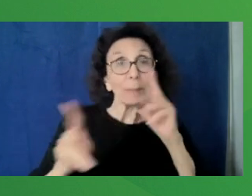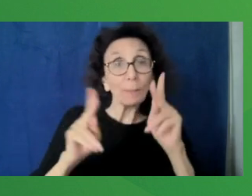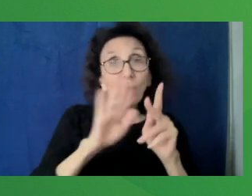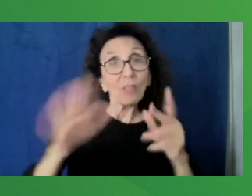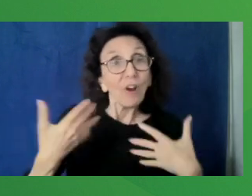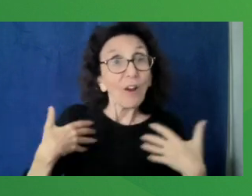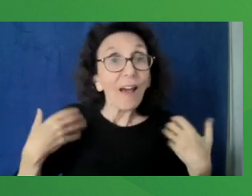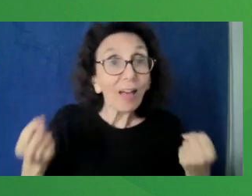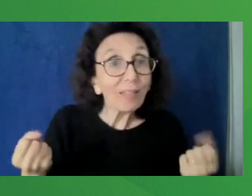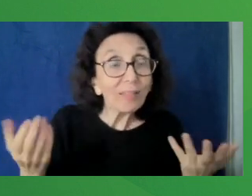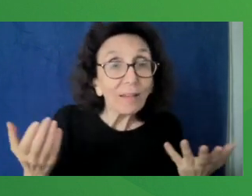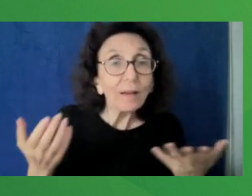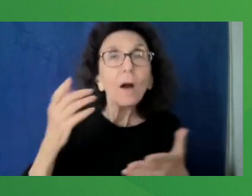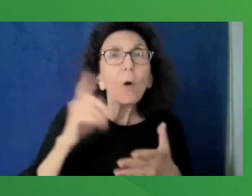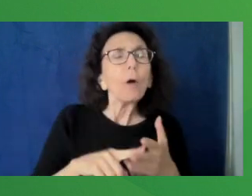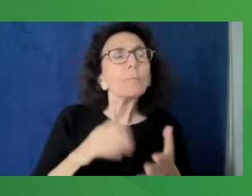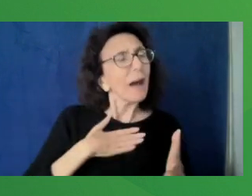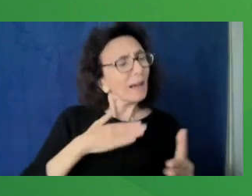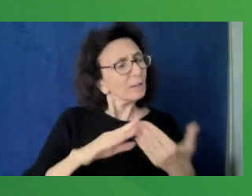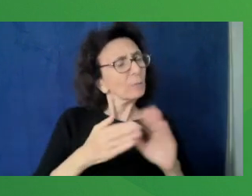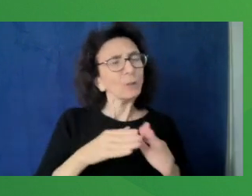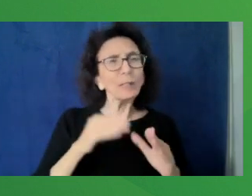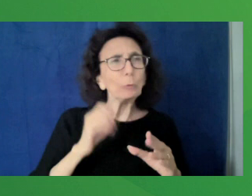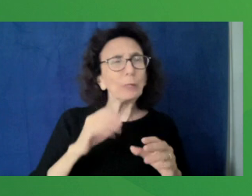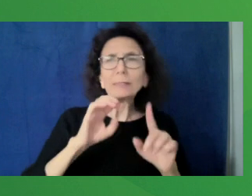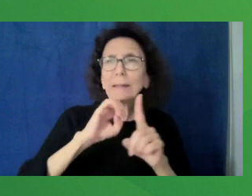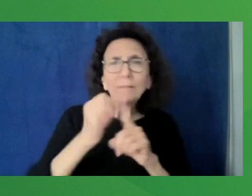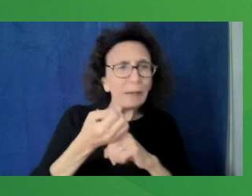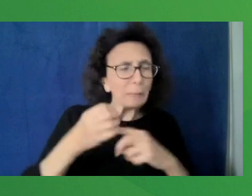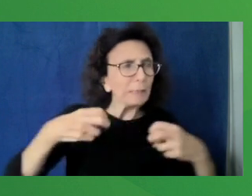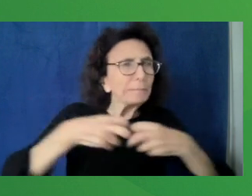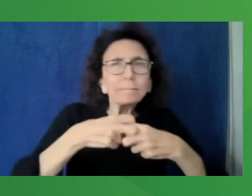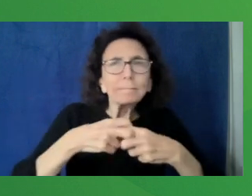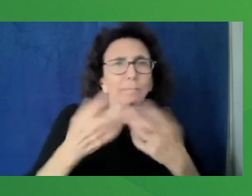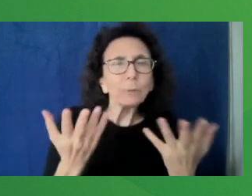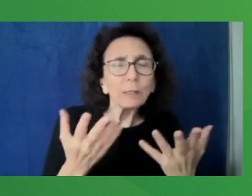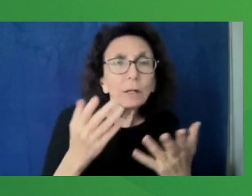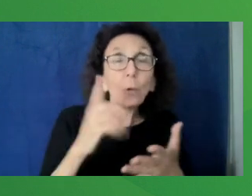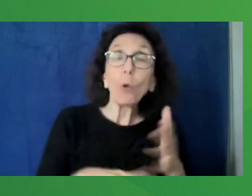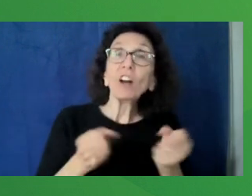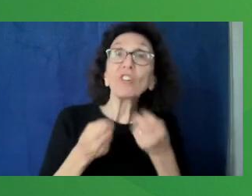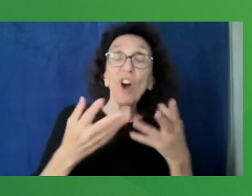in my community? What is it experiencing? What's causing those problems? And then,